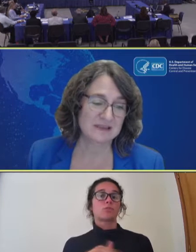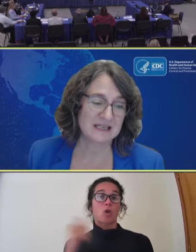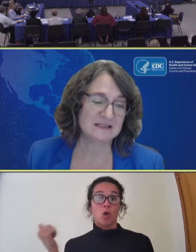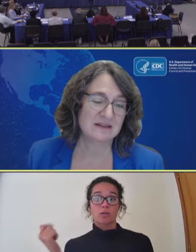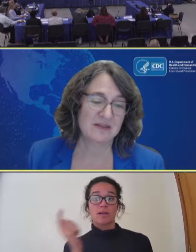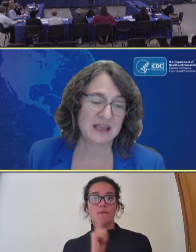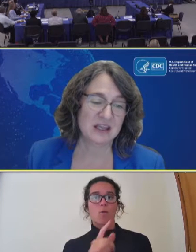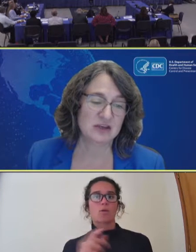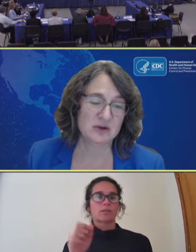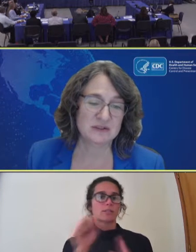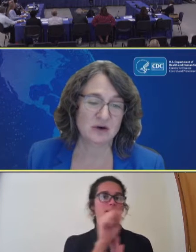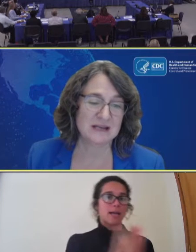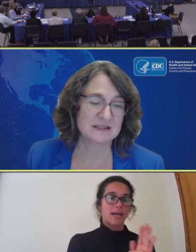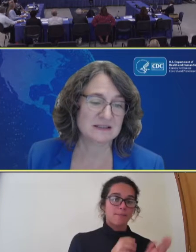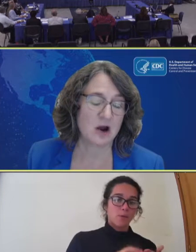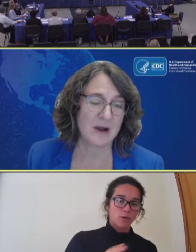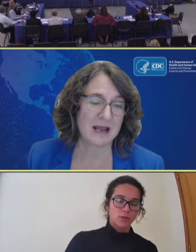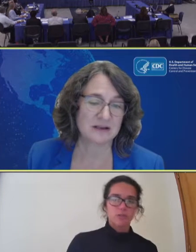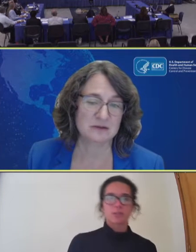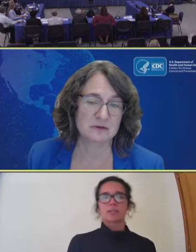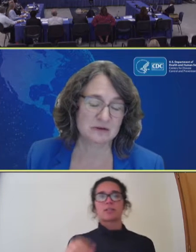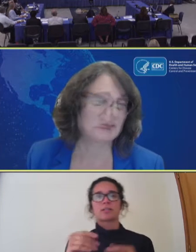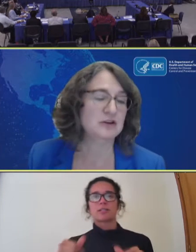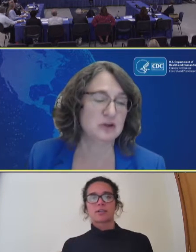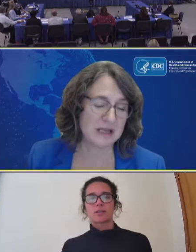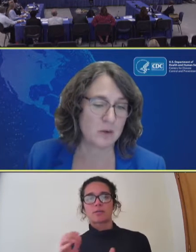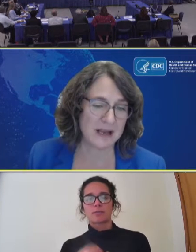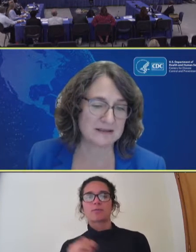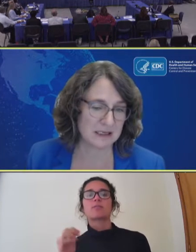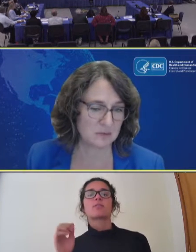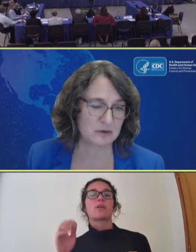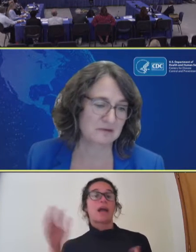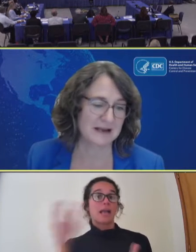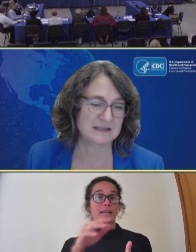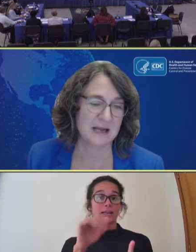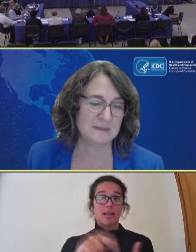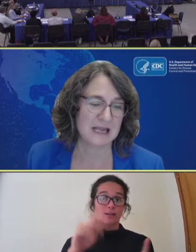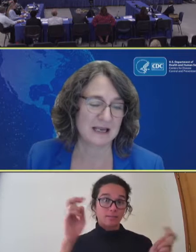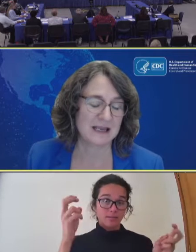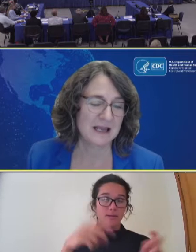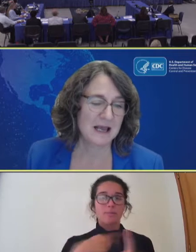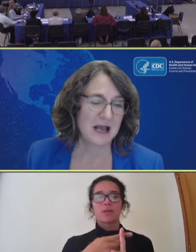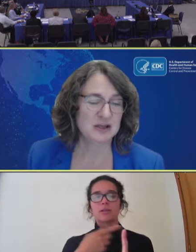emphasizing that they can use the Crisis CoAg to fund unique ways to improve vaccine uptake. And